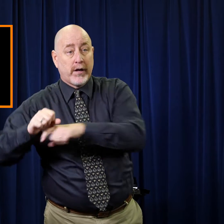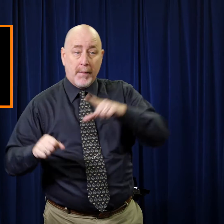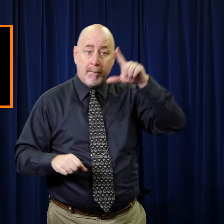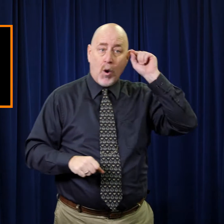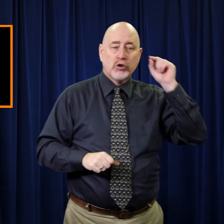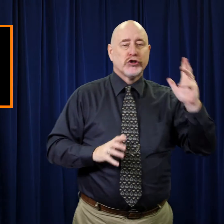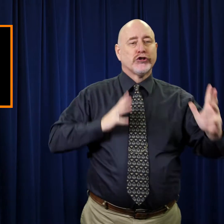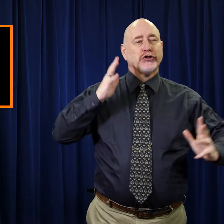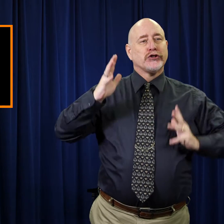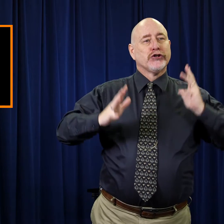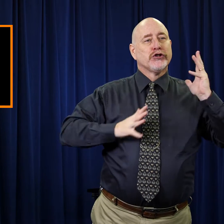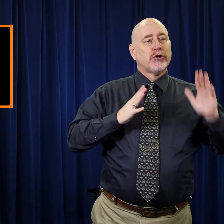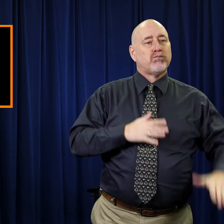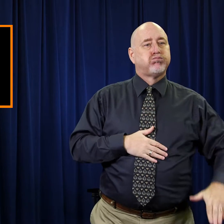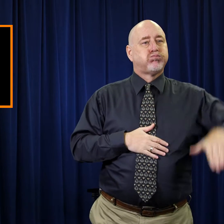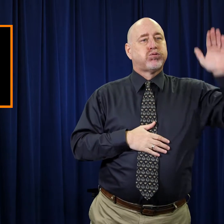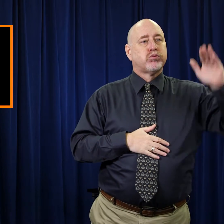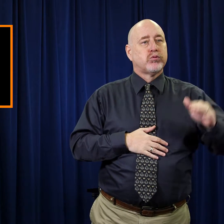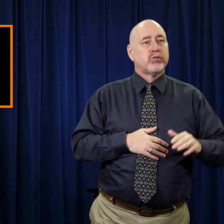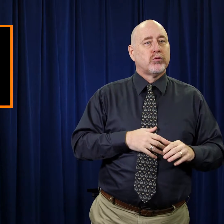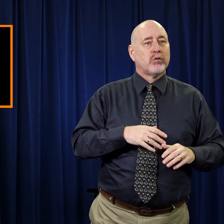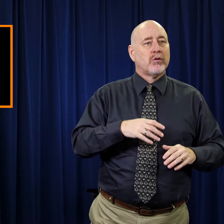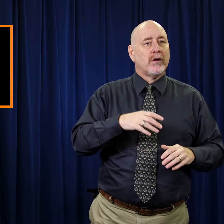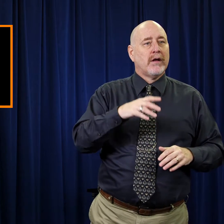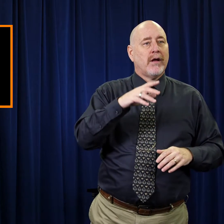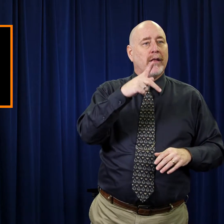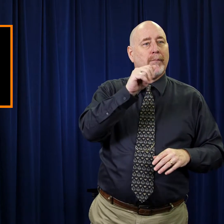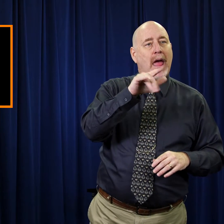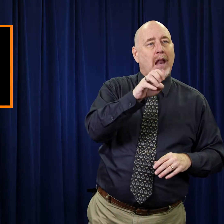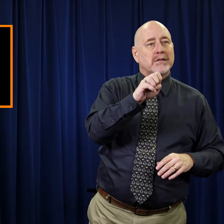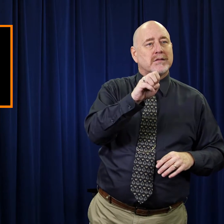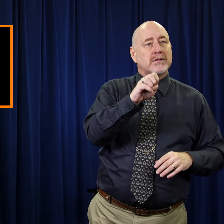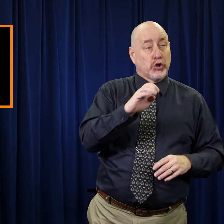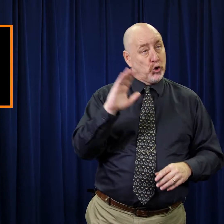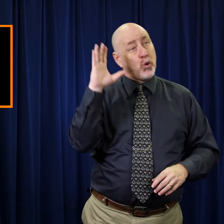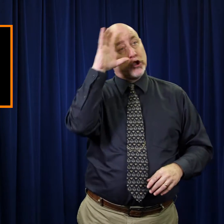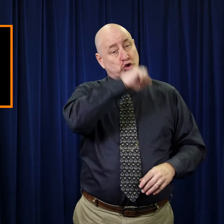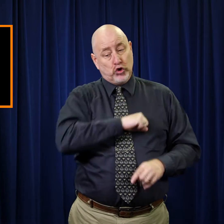grew up in the privileged life of the palace. You might have assumed that Aaron